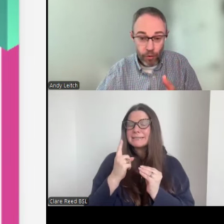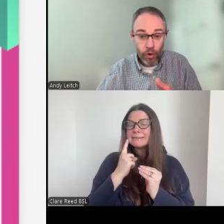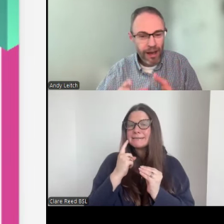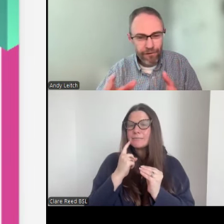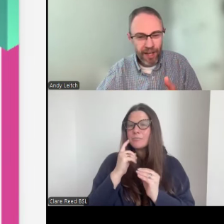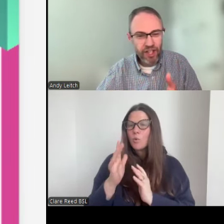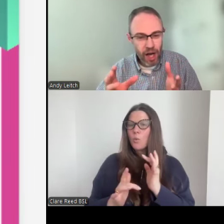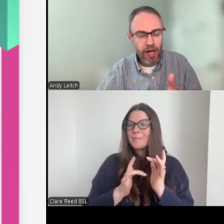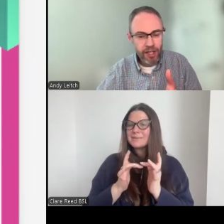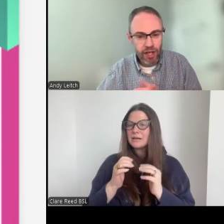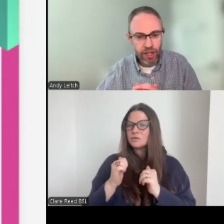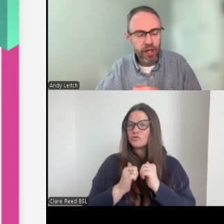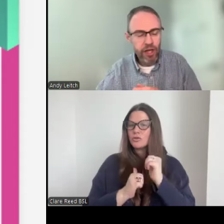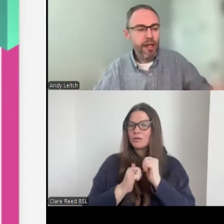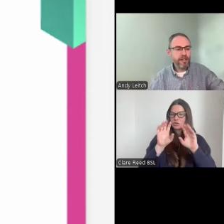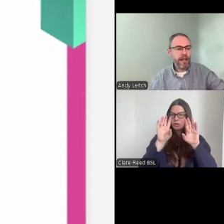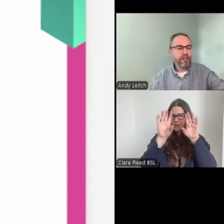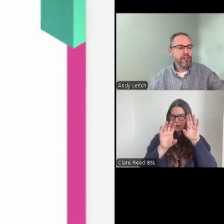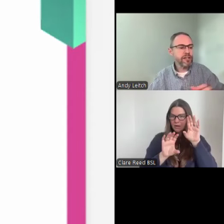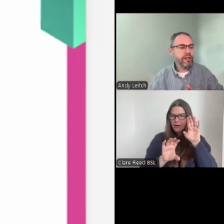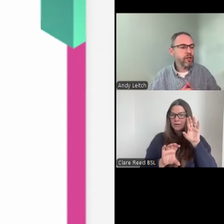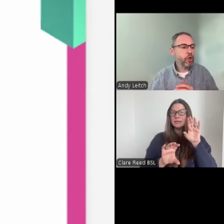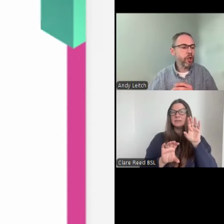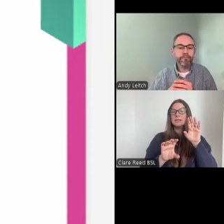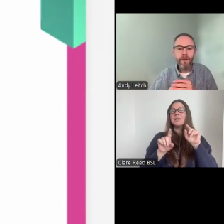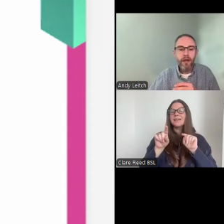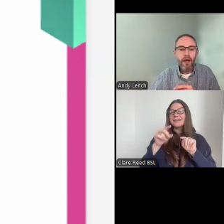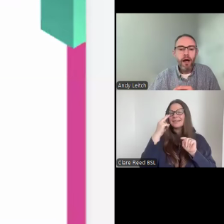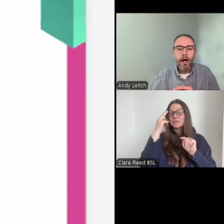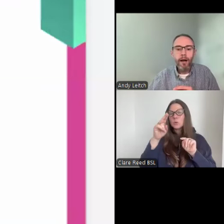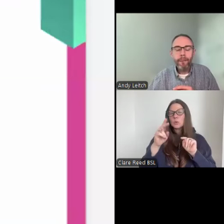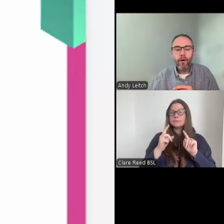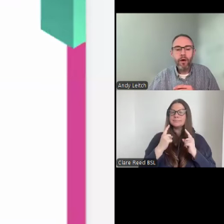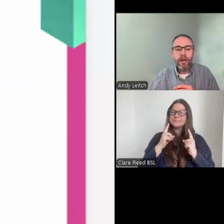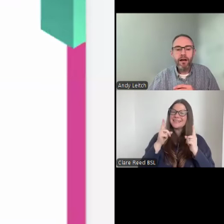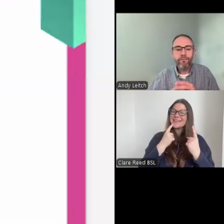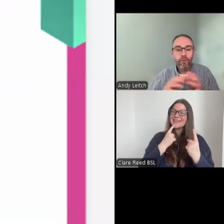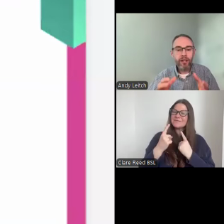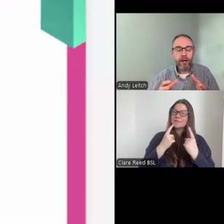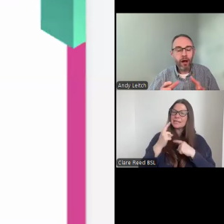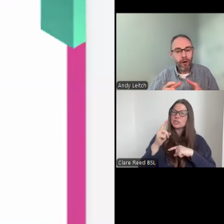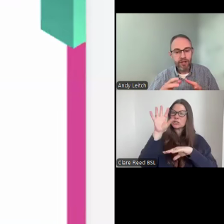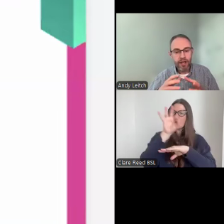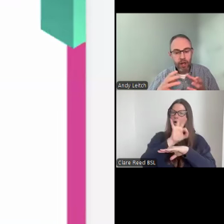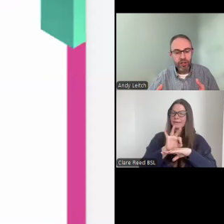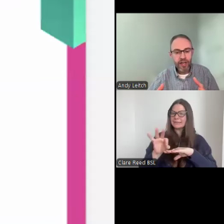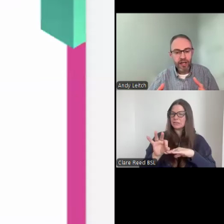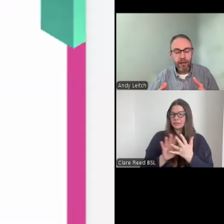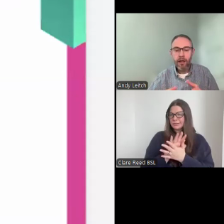or information architecture, as agencies tend to call it. We have written our website content.